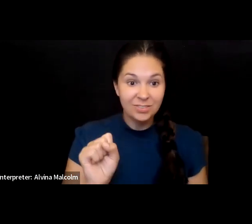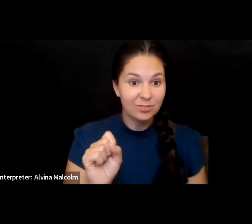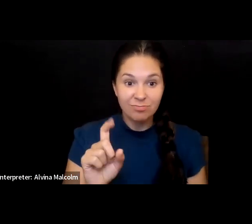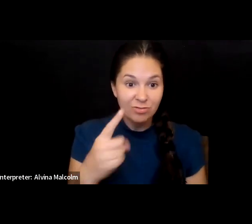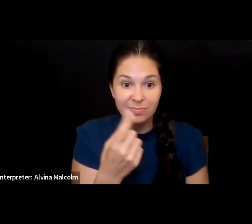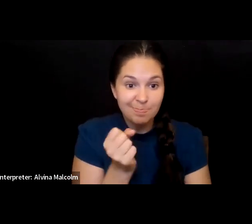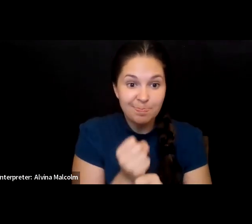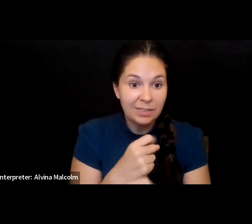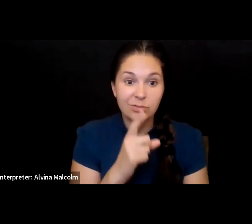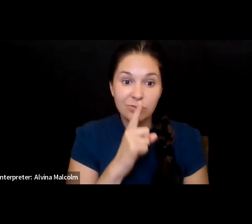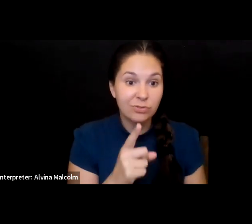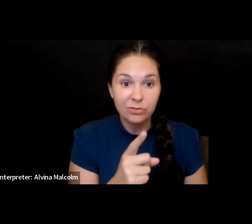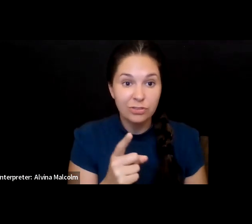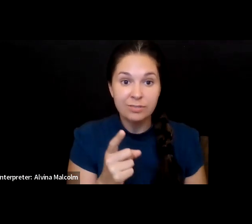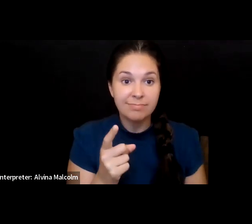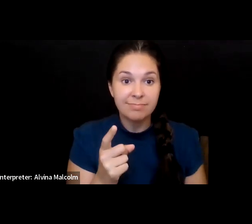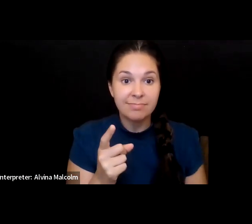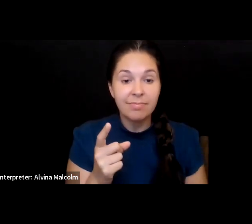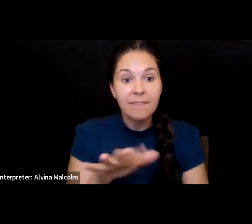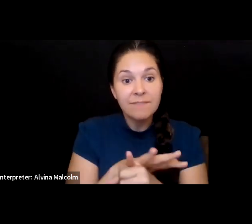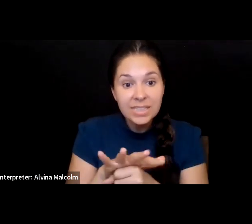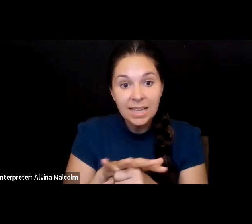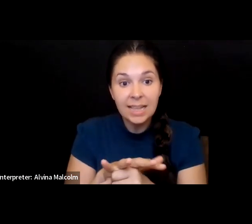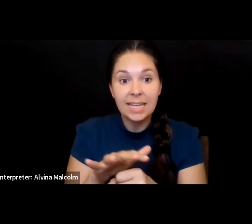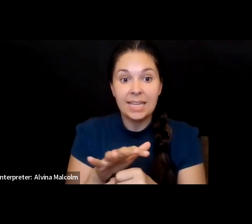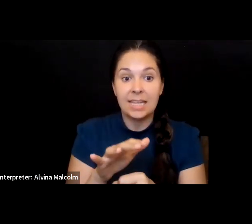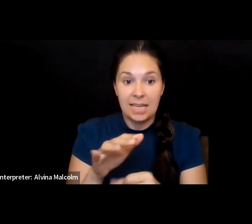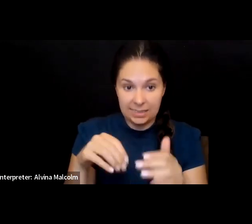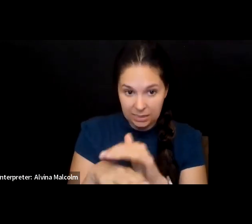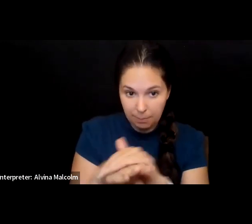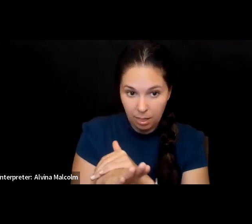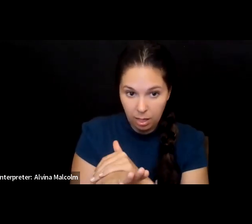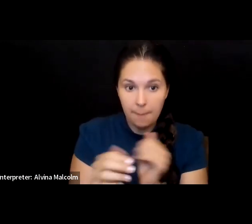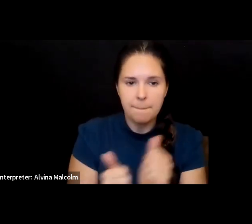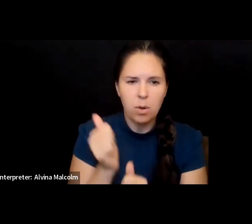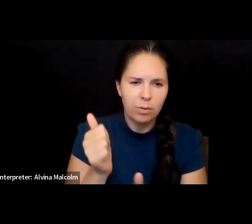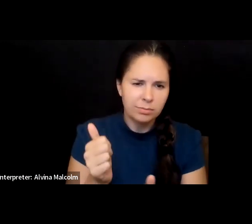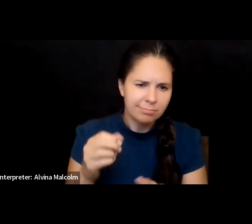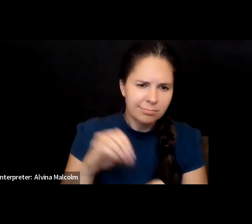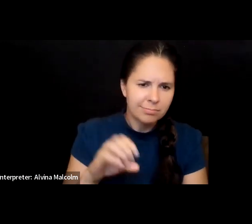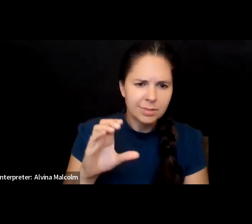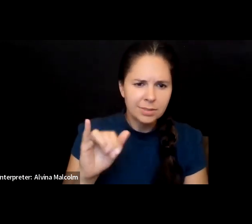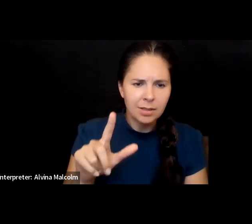out their nurses. They were the ones working under contract with the department of health. So our CILs were